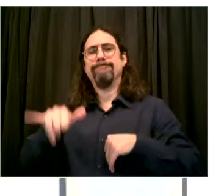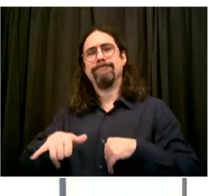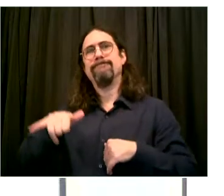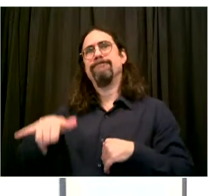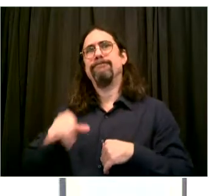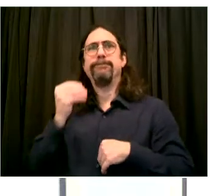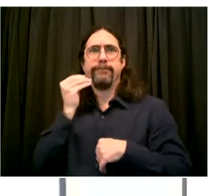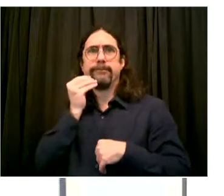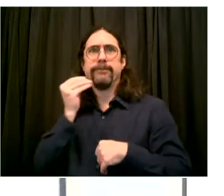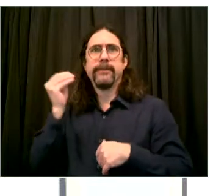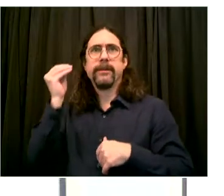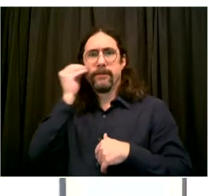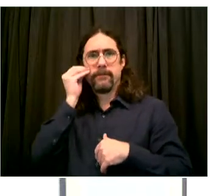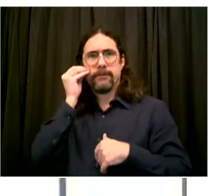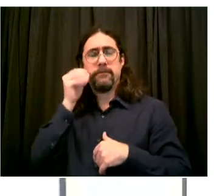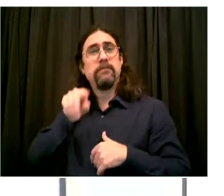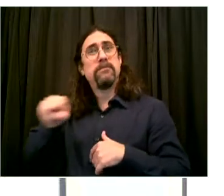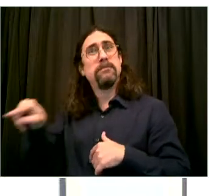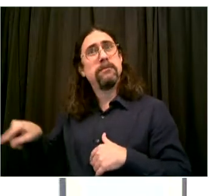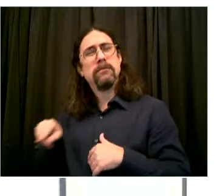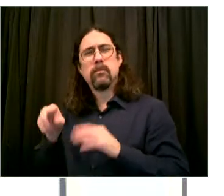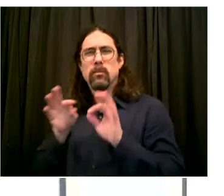IMPORTANT TO SERVE THEM.